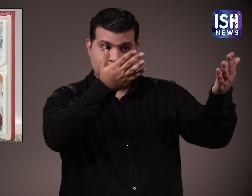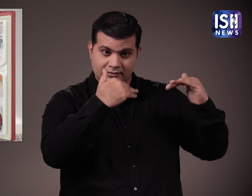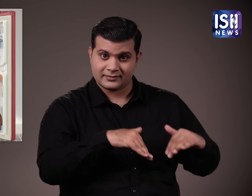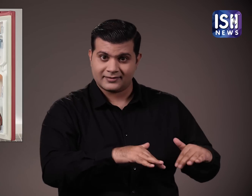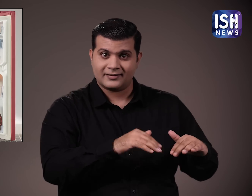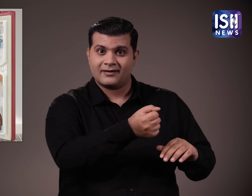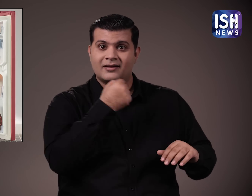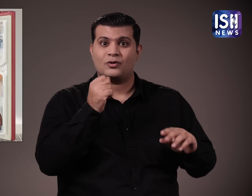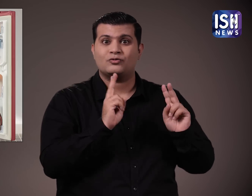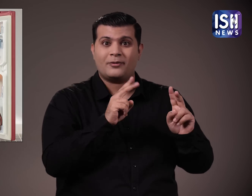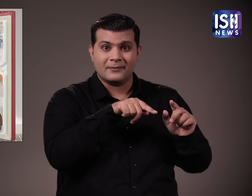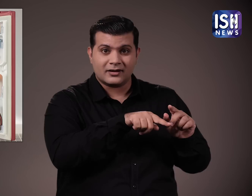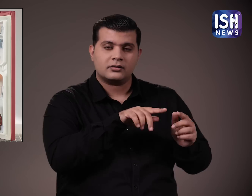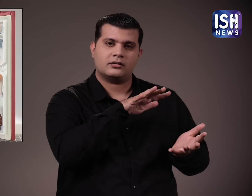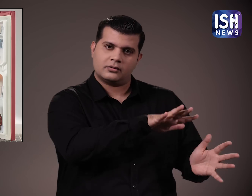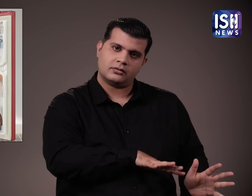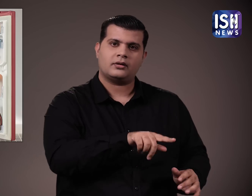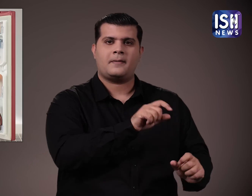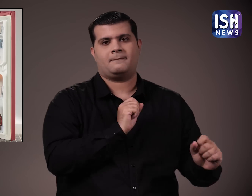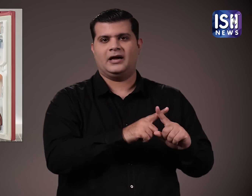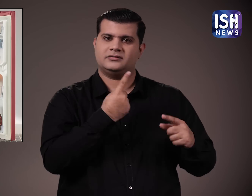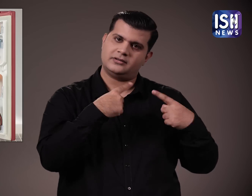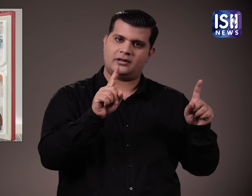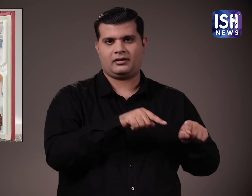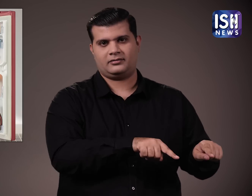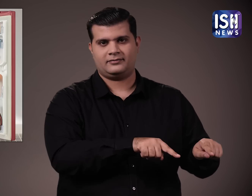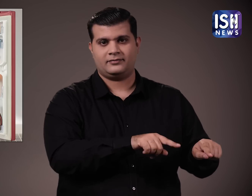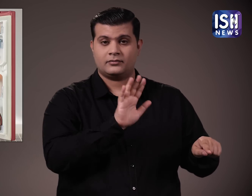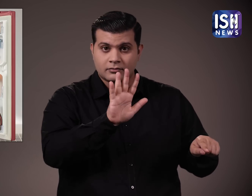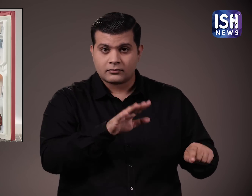They must be stored in the fridge section.